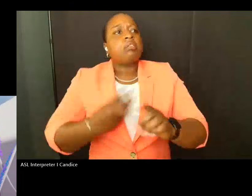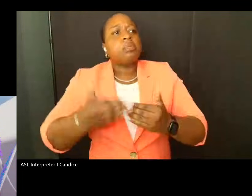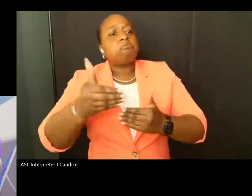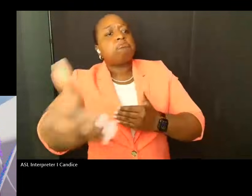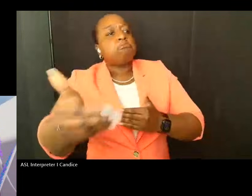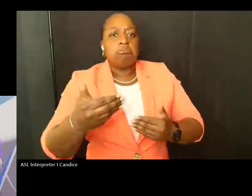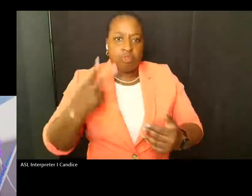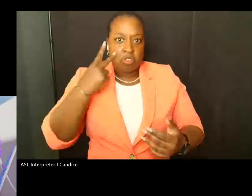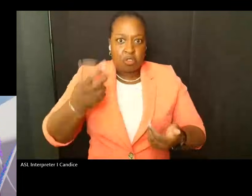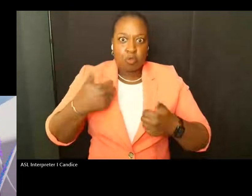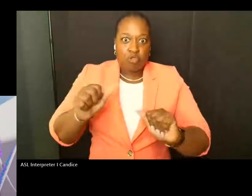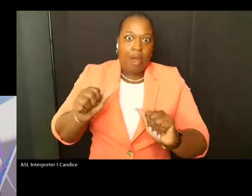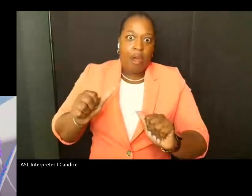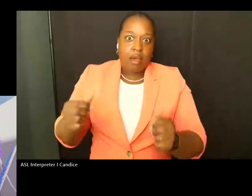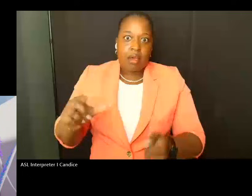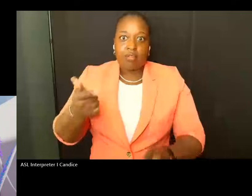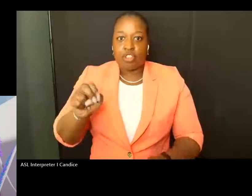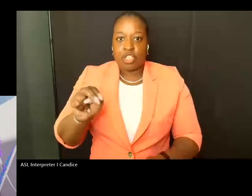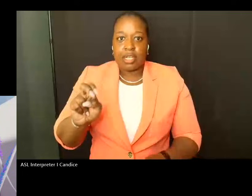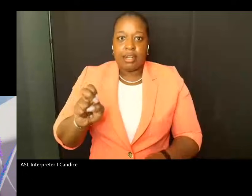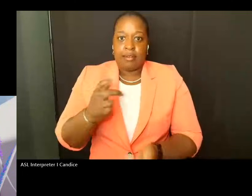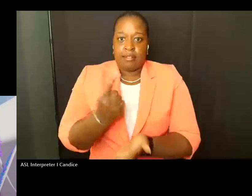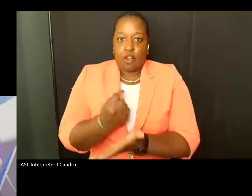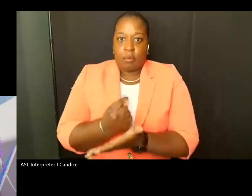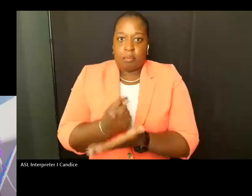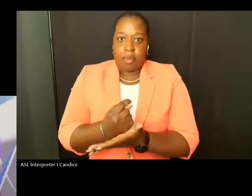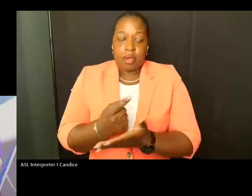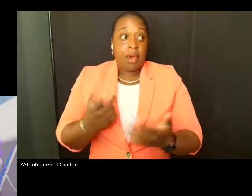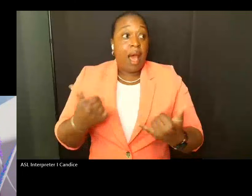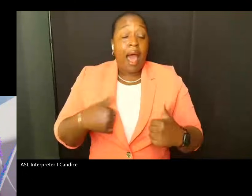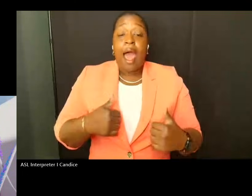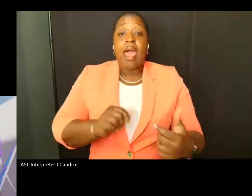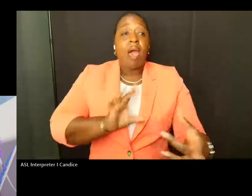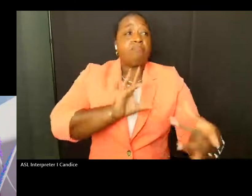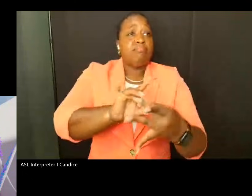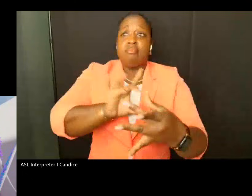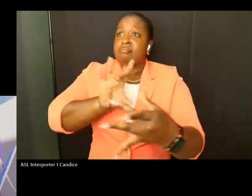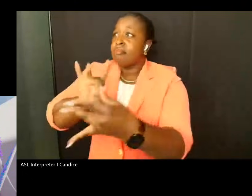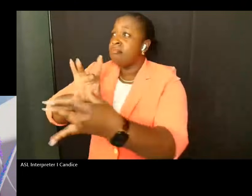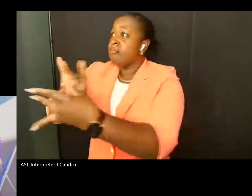I have built relationships with each and every one of these doctors,